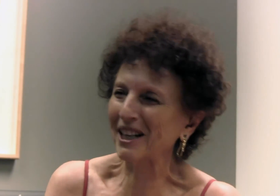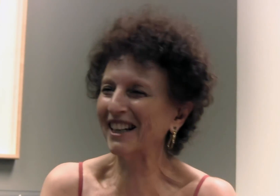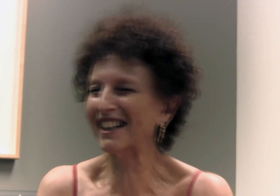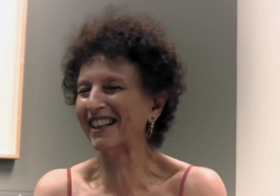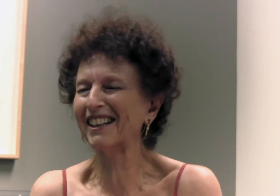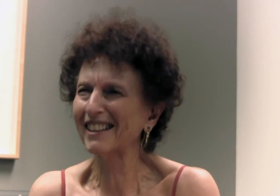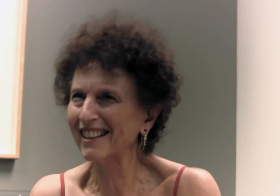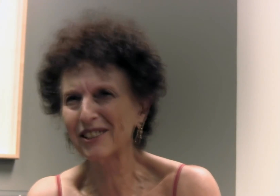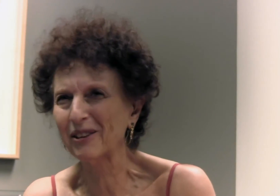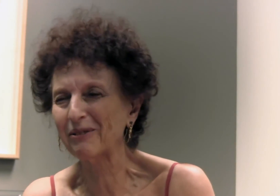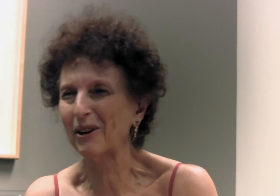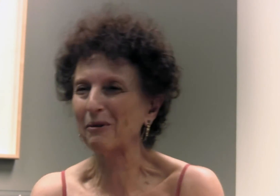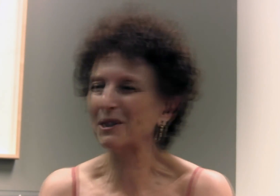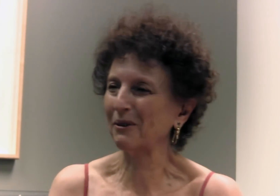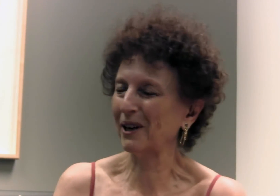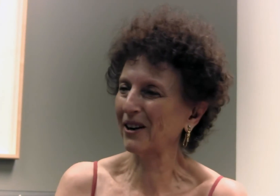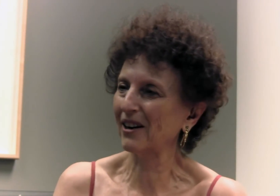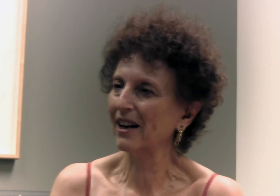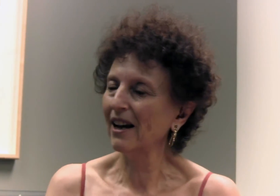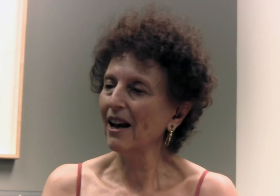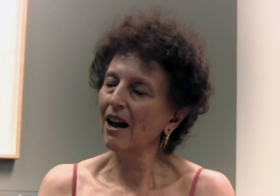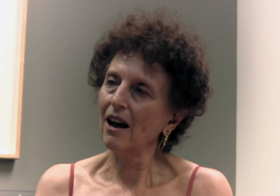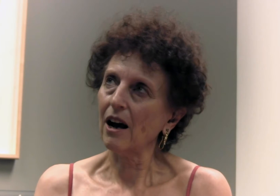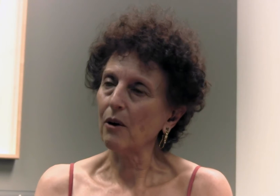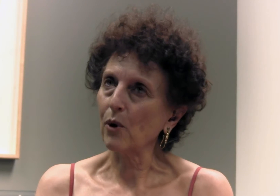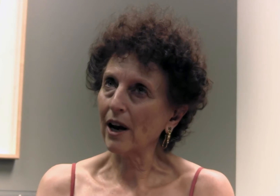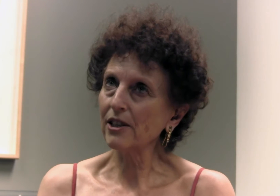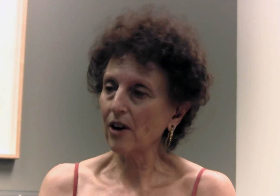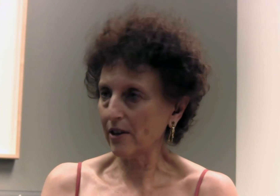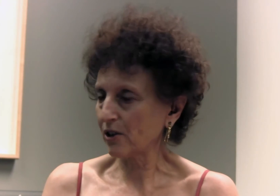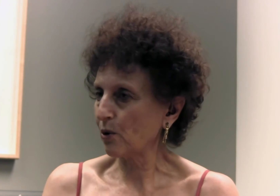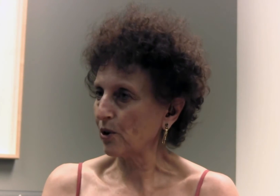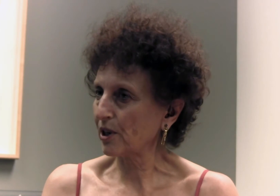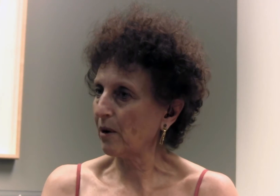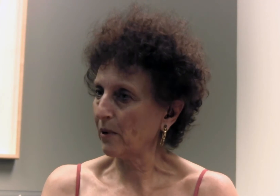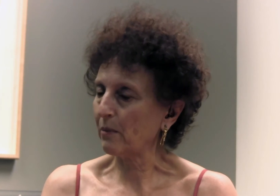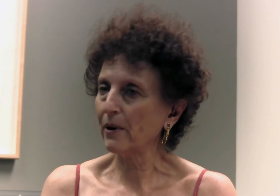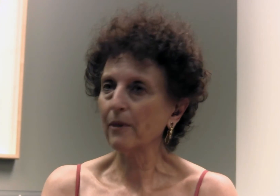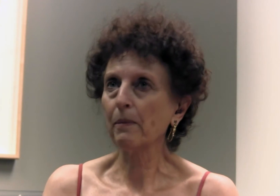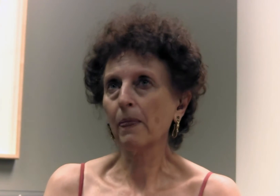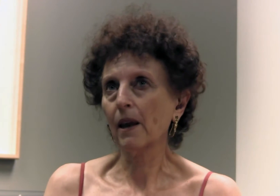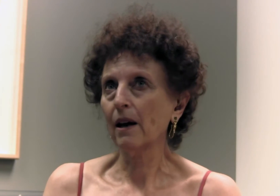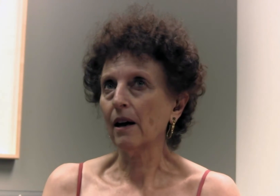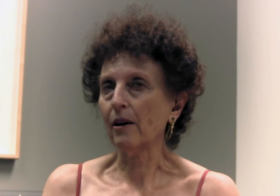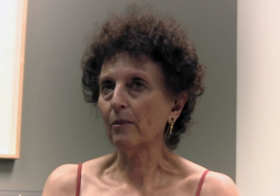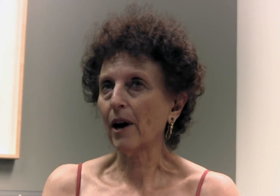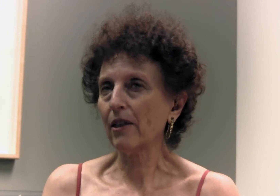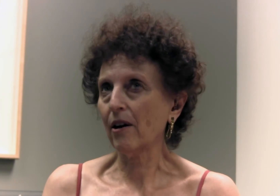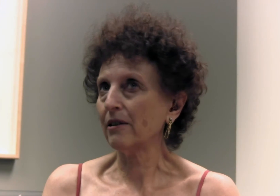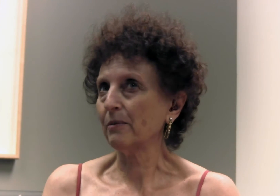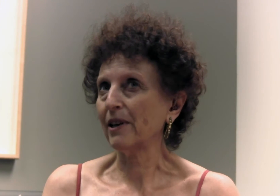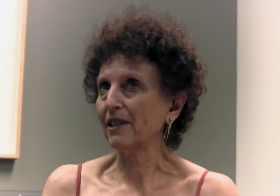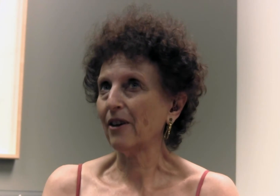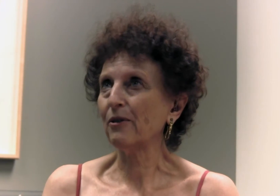When I saw this course come up, I thought to myself